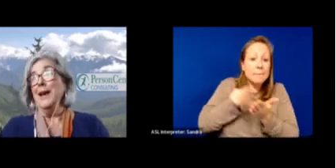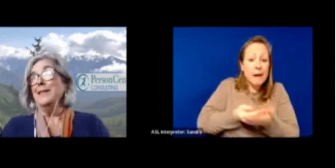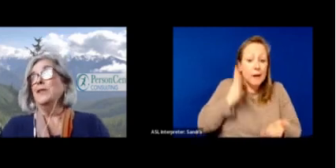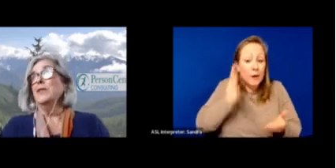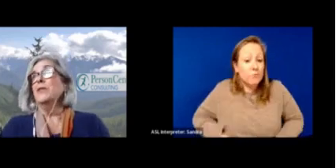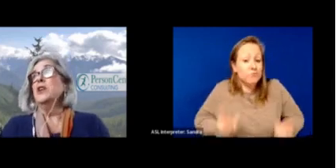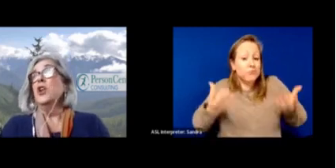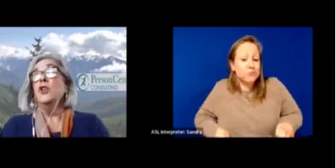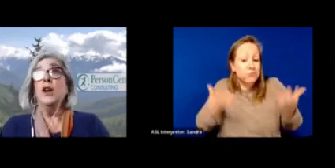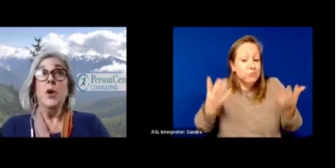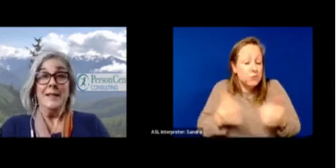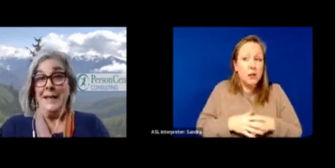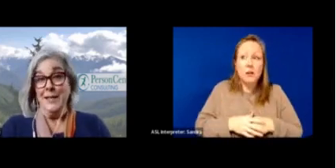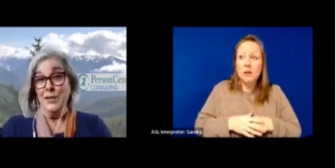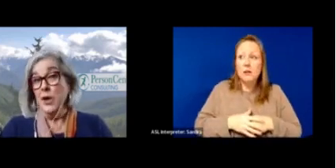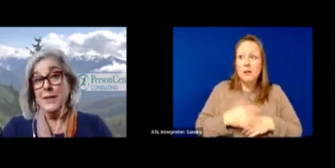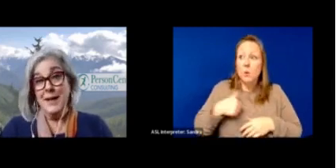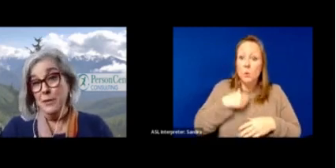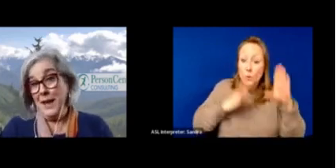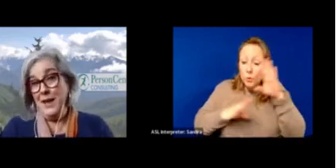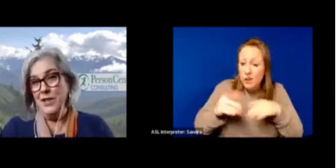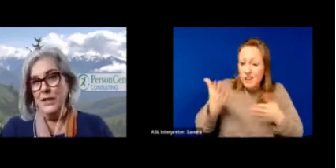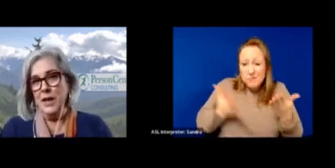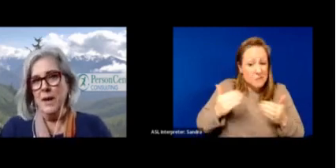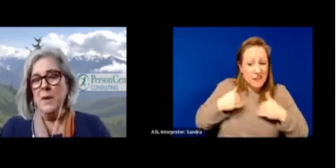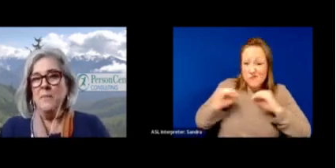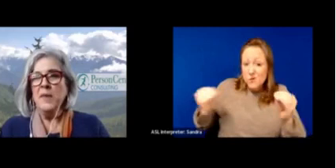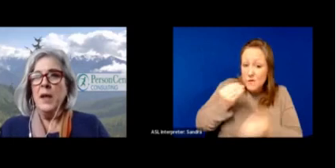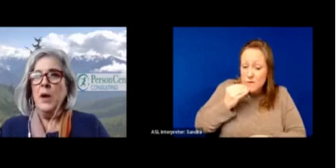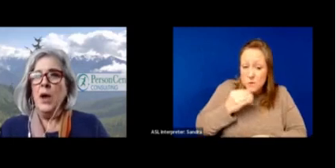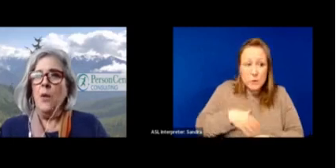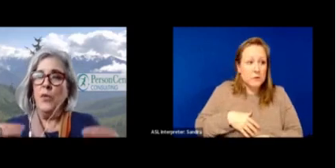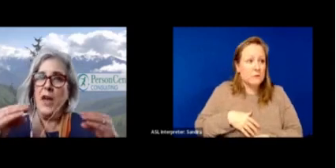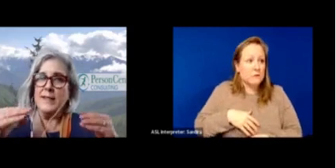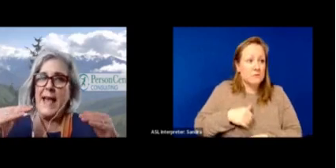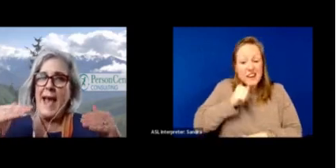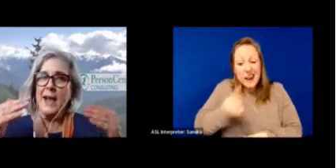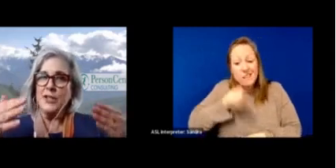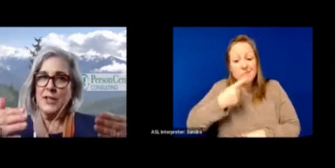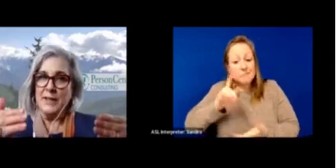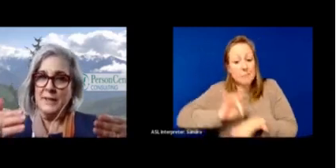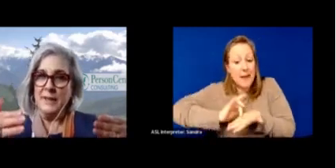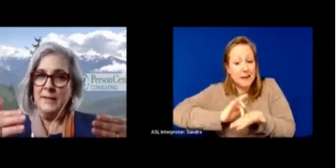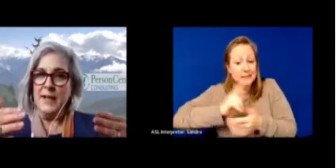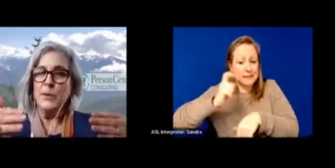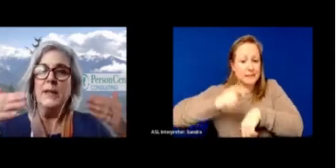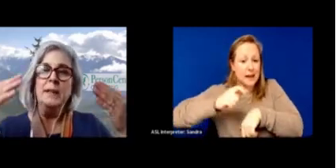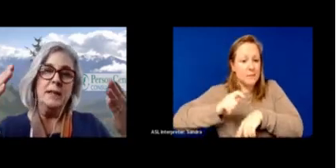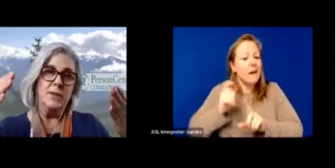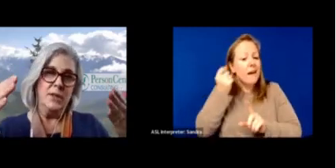that they're not going to eat or not take their medication on time. And well, that's the action. That's really the answer